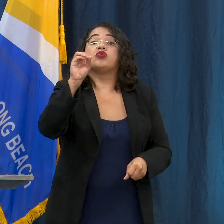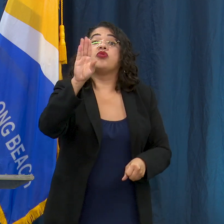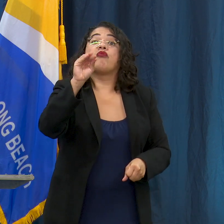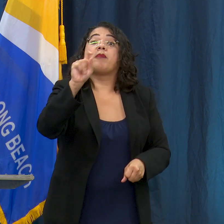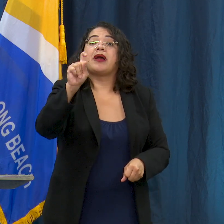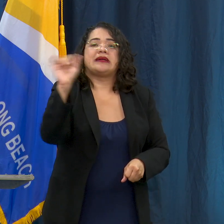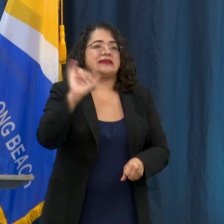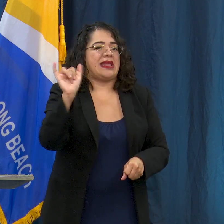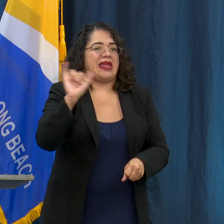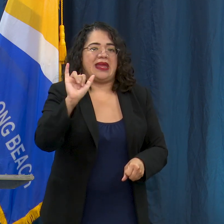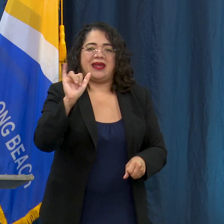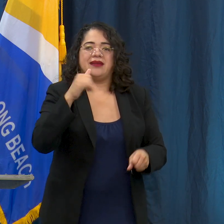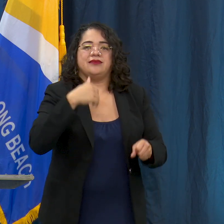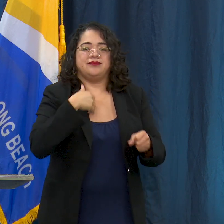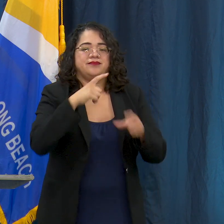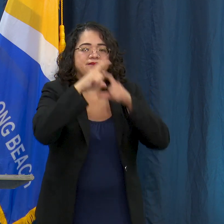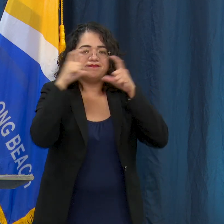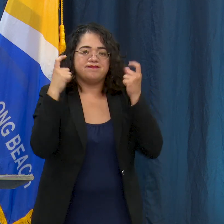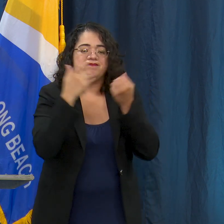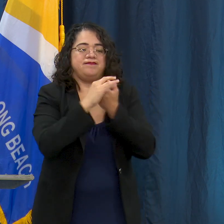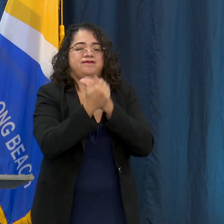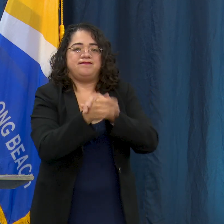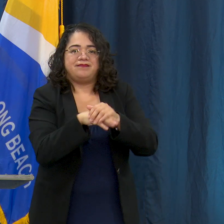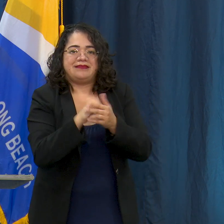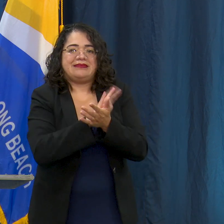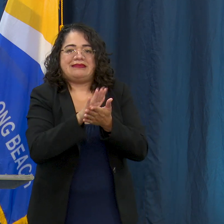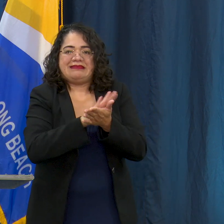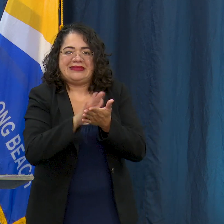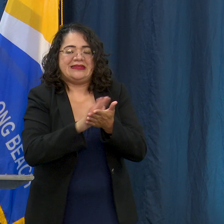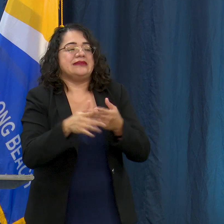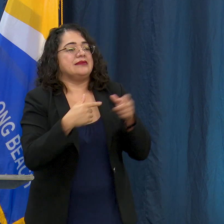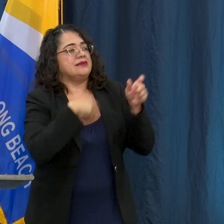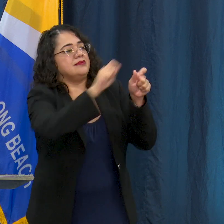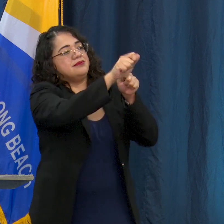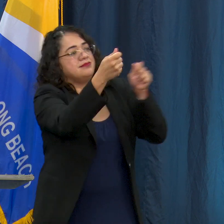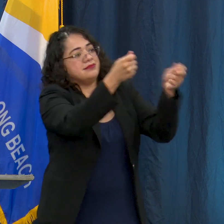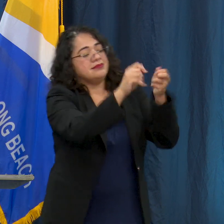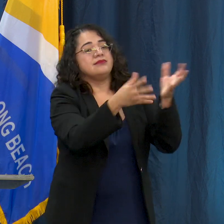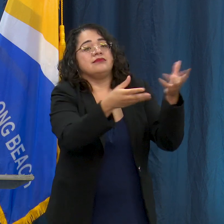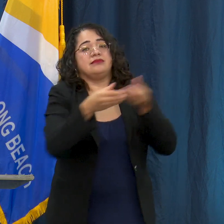banking, use ATM's, mobile banking apps, or telephone meetings for routine